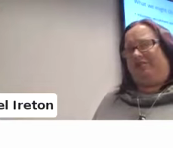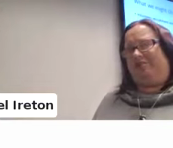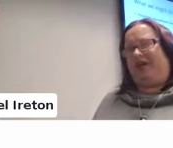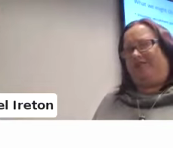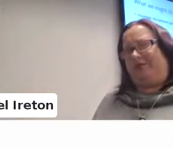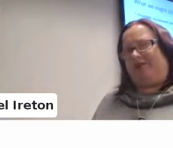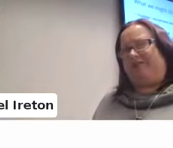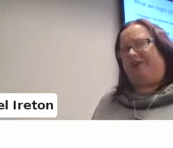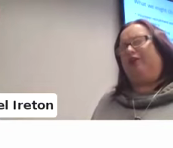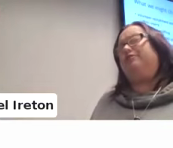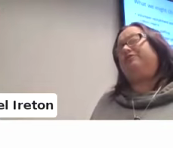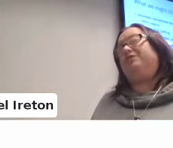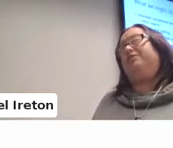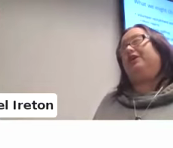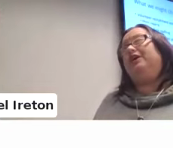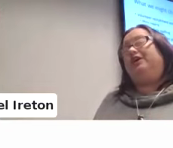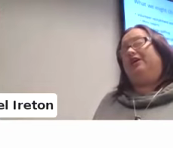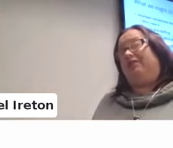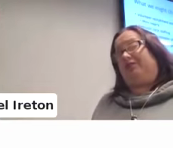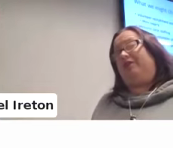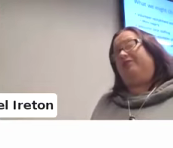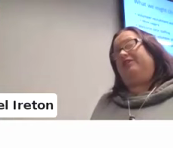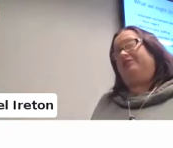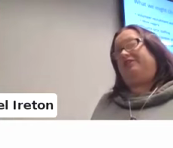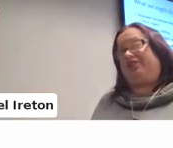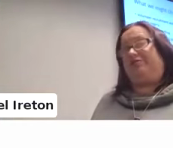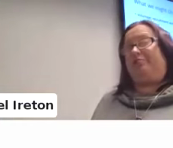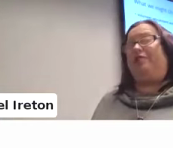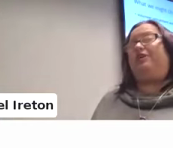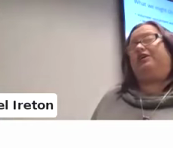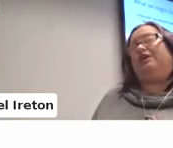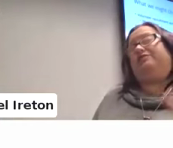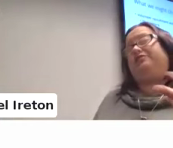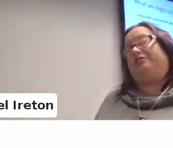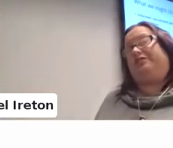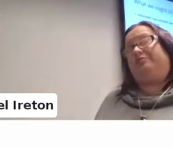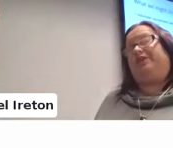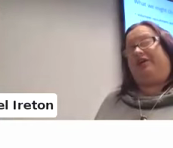We knew how we would get interpreters if we needed them.